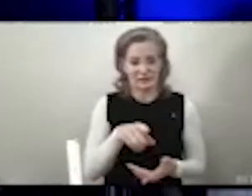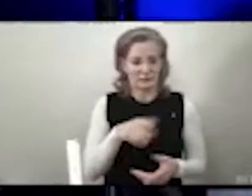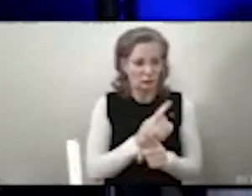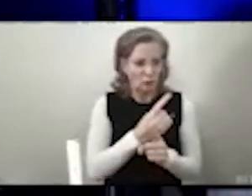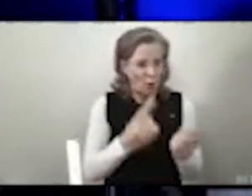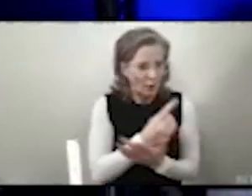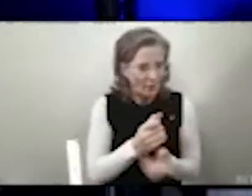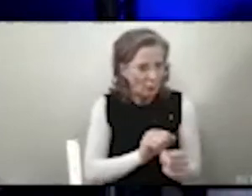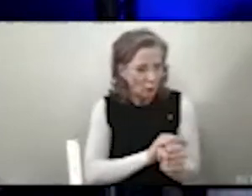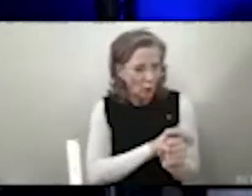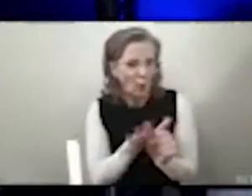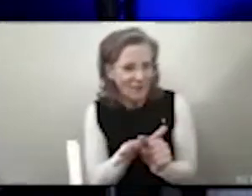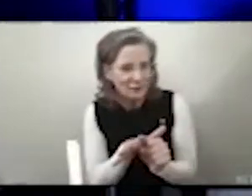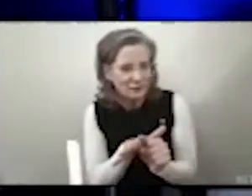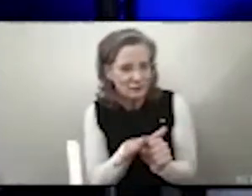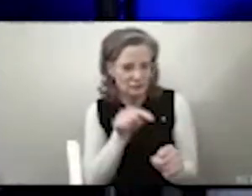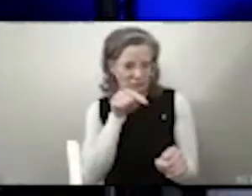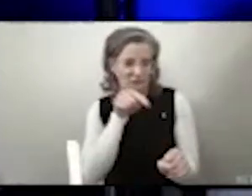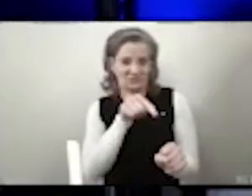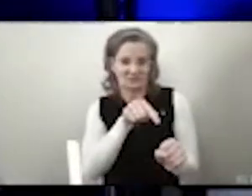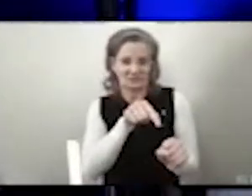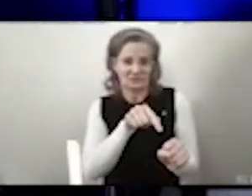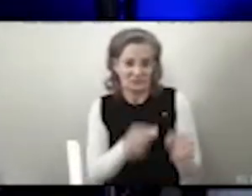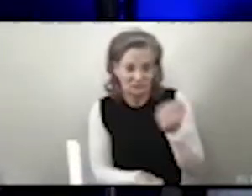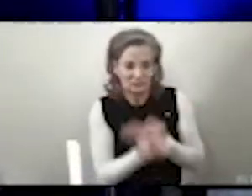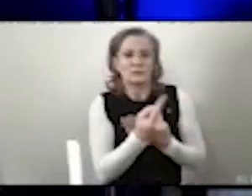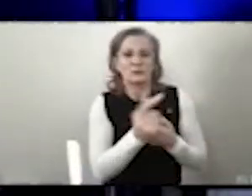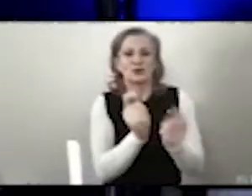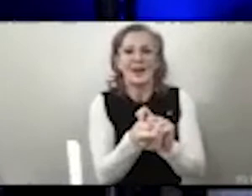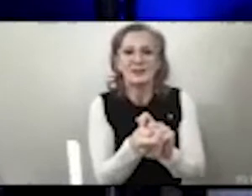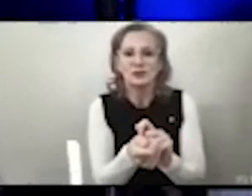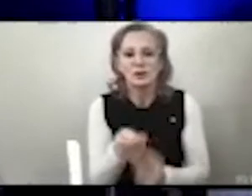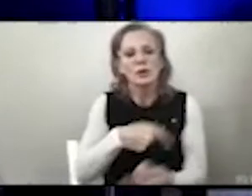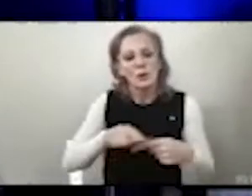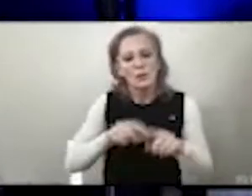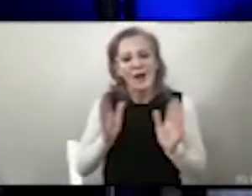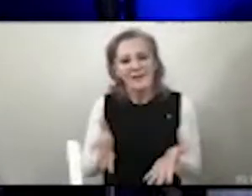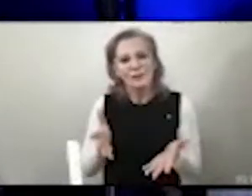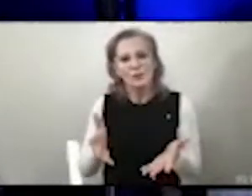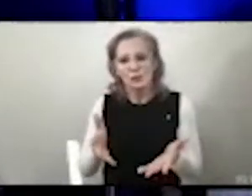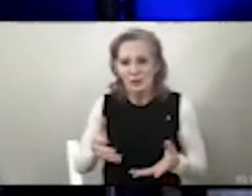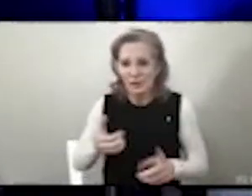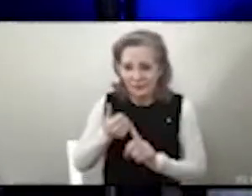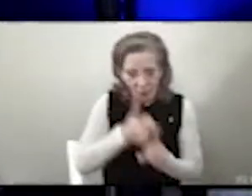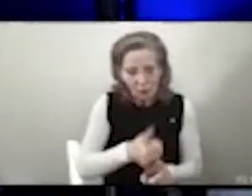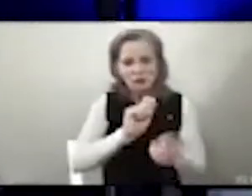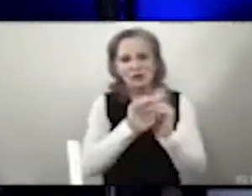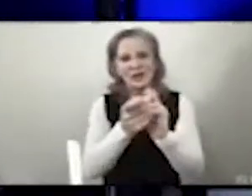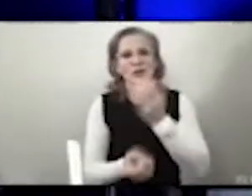making that change happen by recapturing the sense of unity and togetherness we witnessed early on in the pandemic.